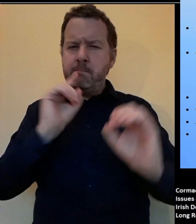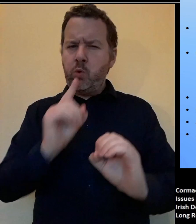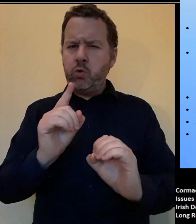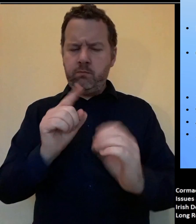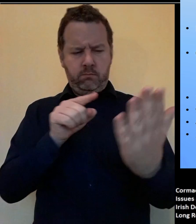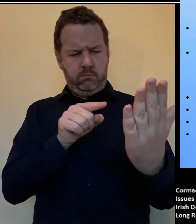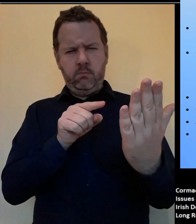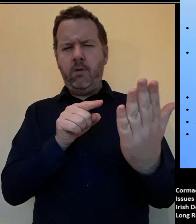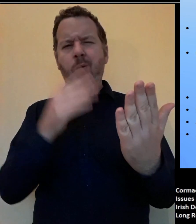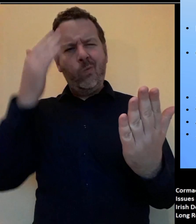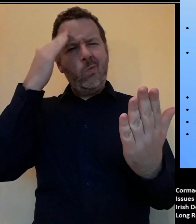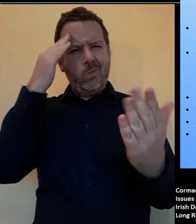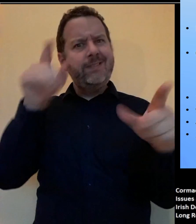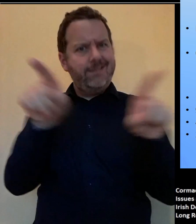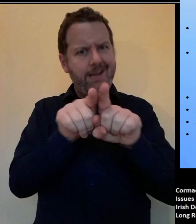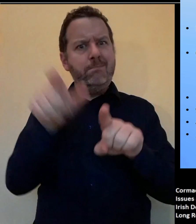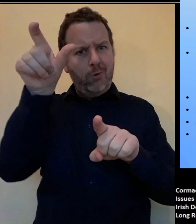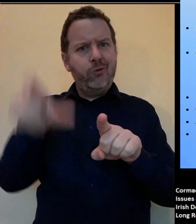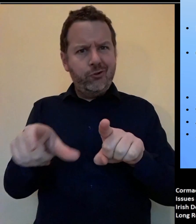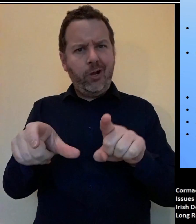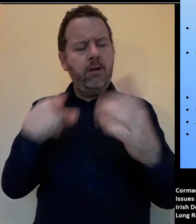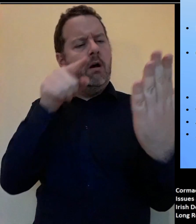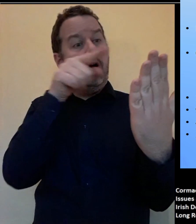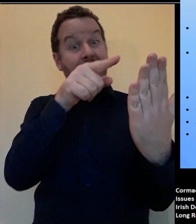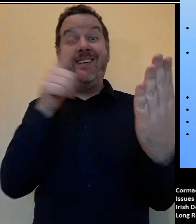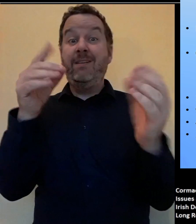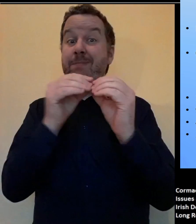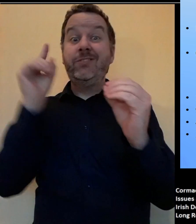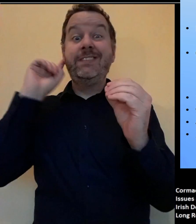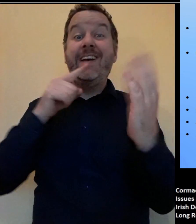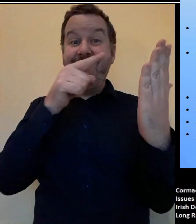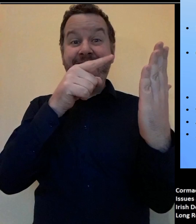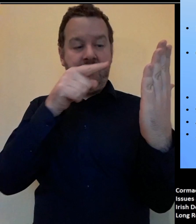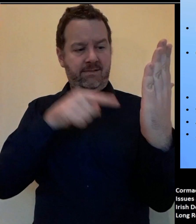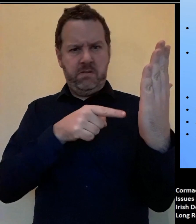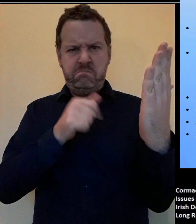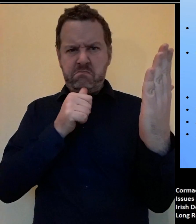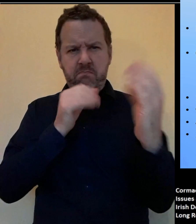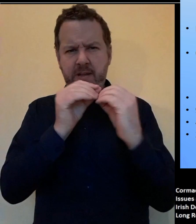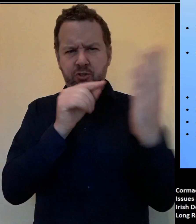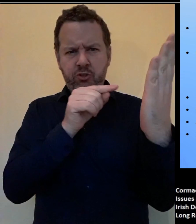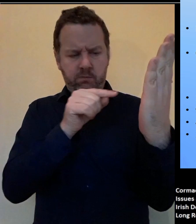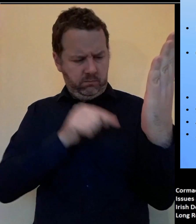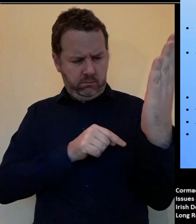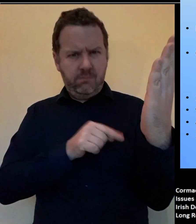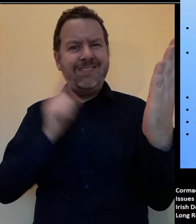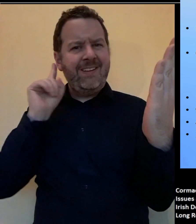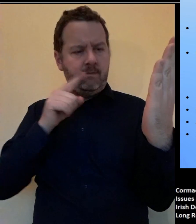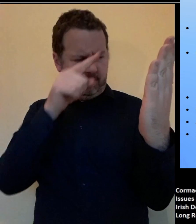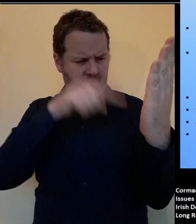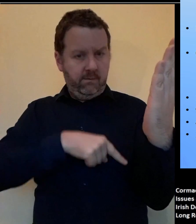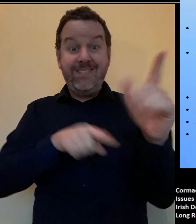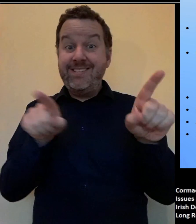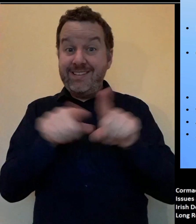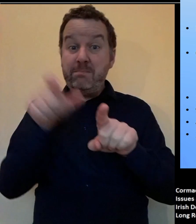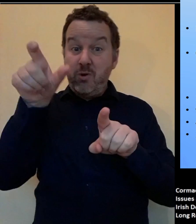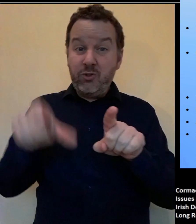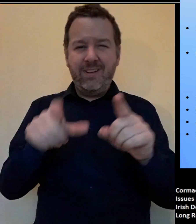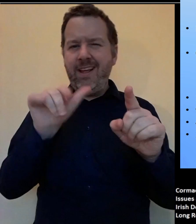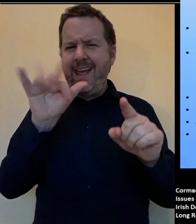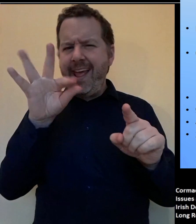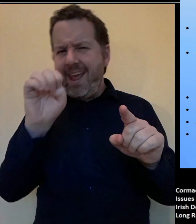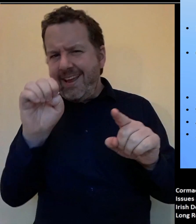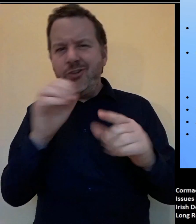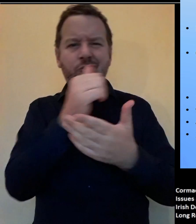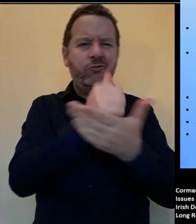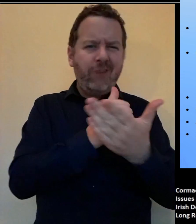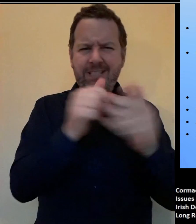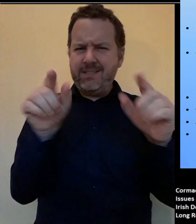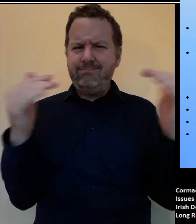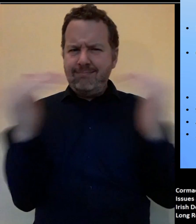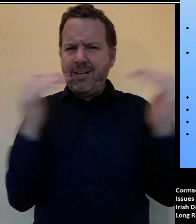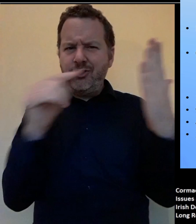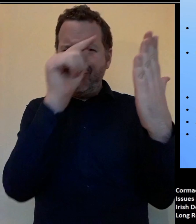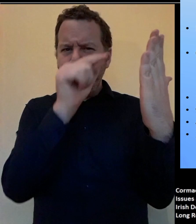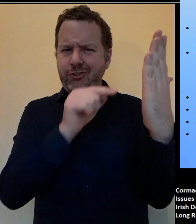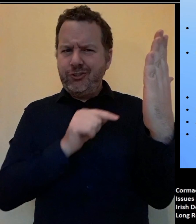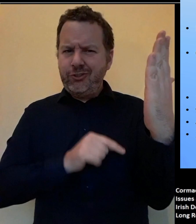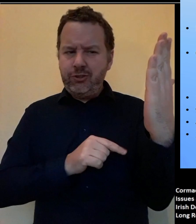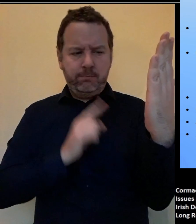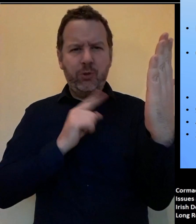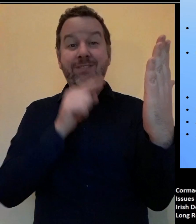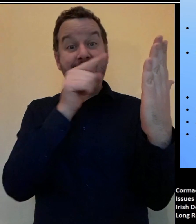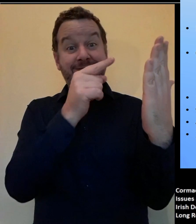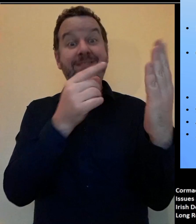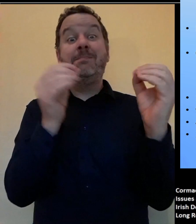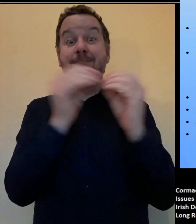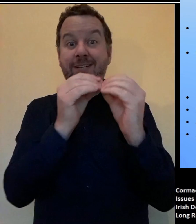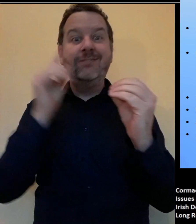but we can be reasonably sure that these entries are for the same individual - matching age, address and so on.